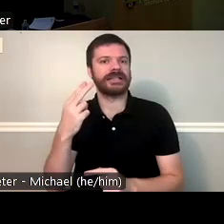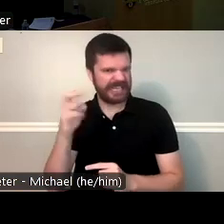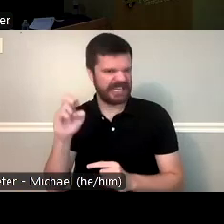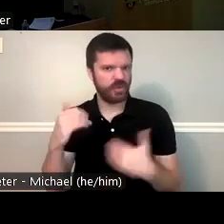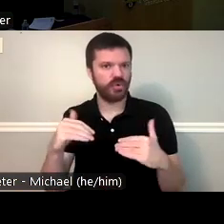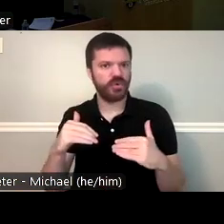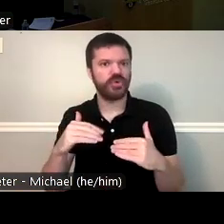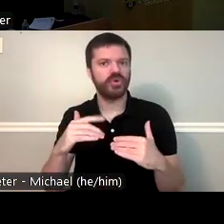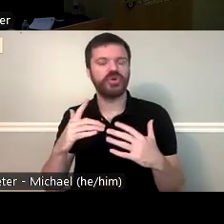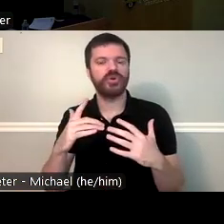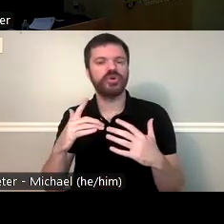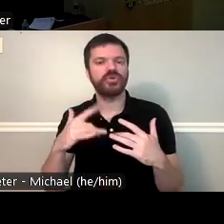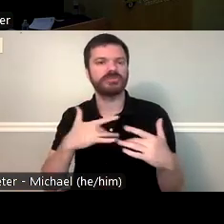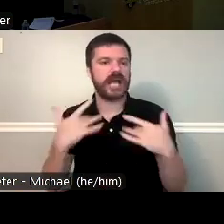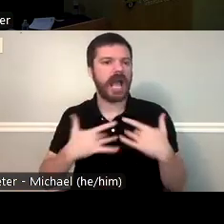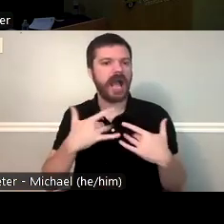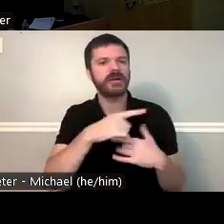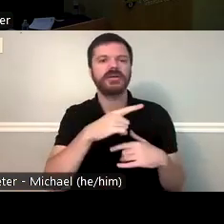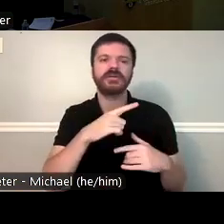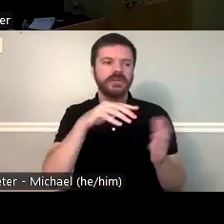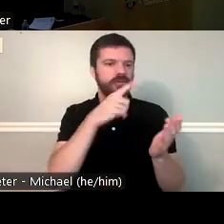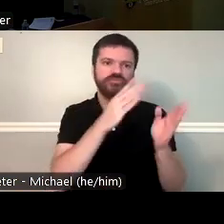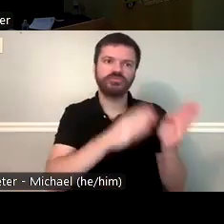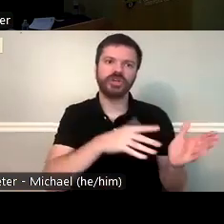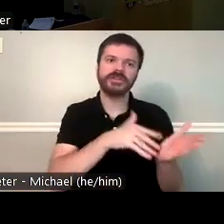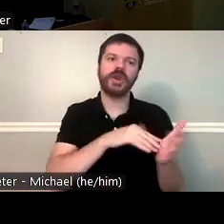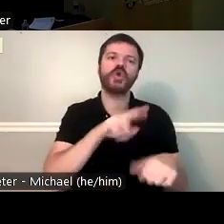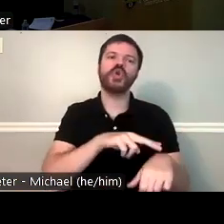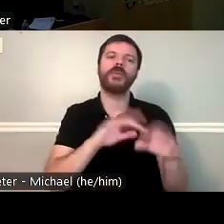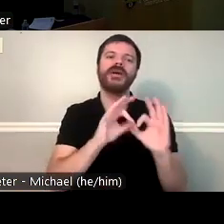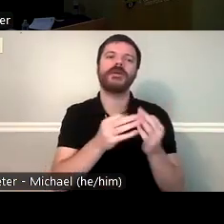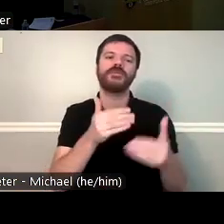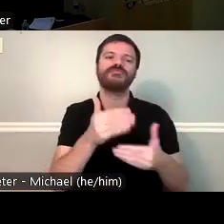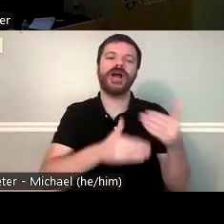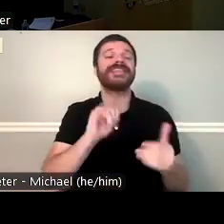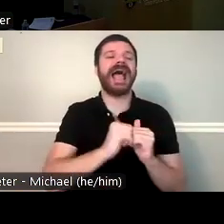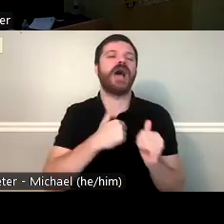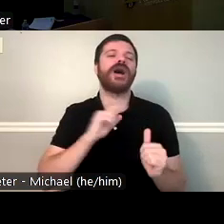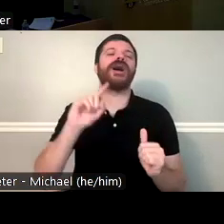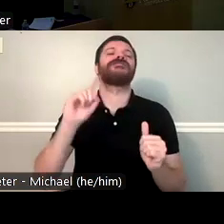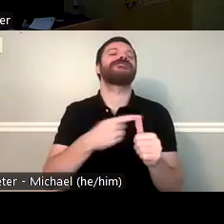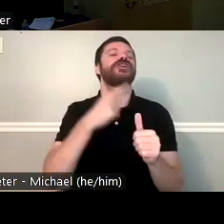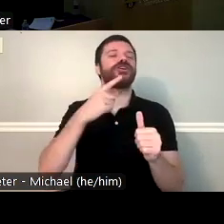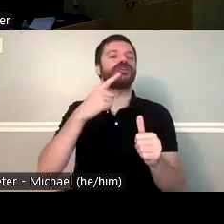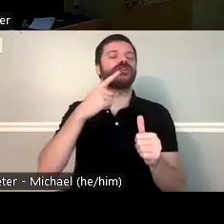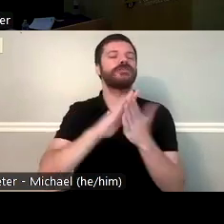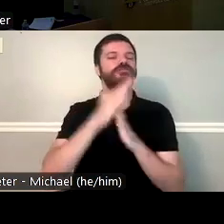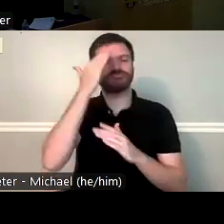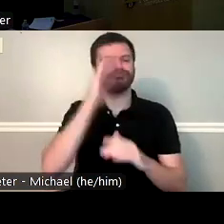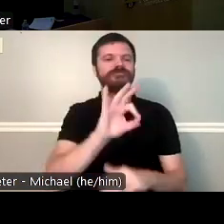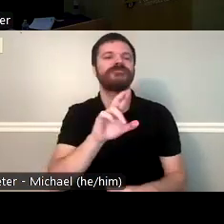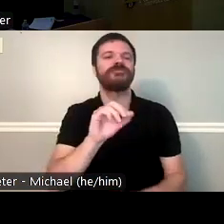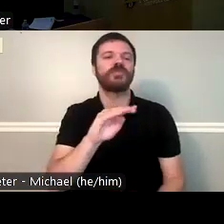family processes so um that's how I first got to know foma with over three decades of experience